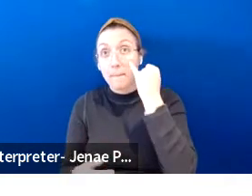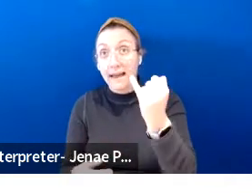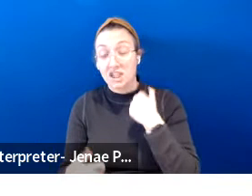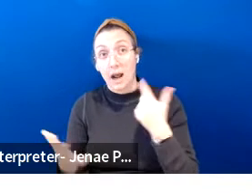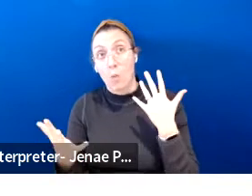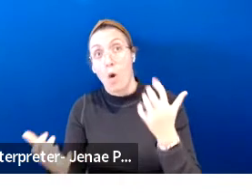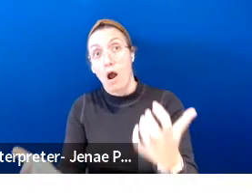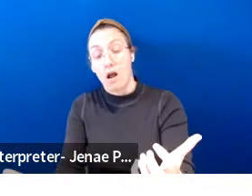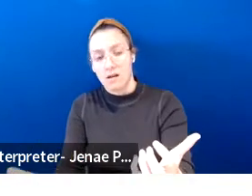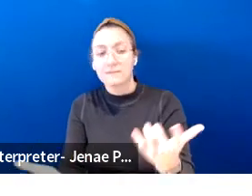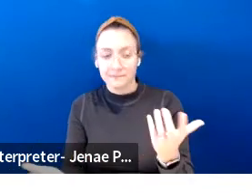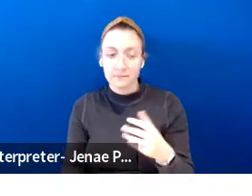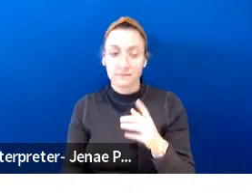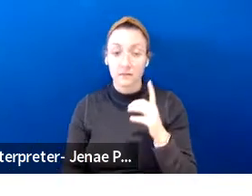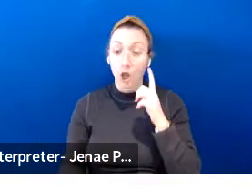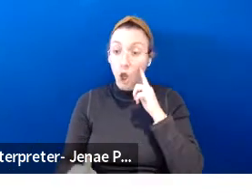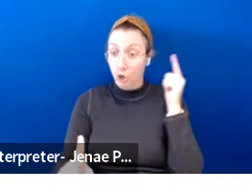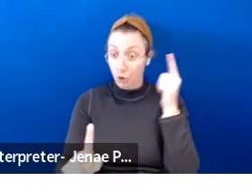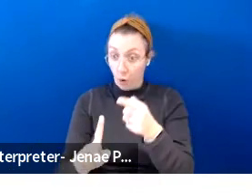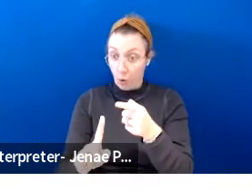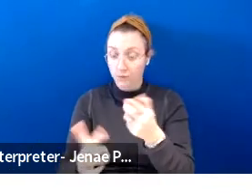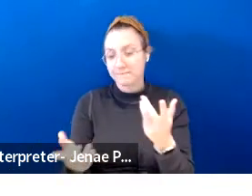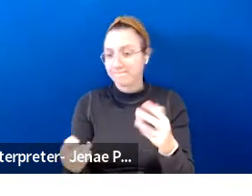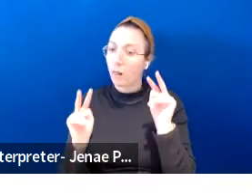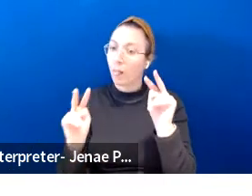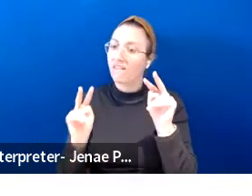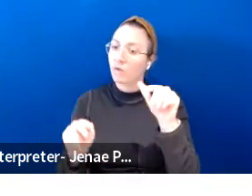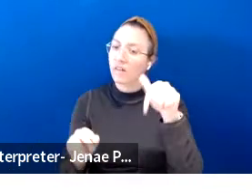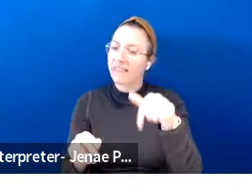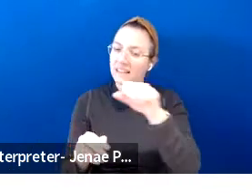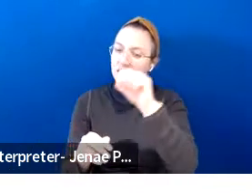So goals when you're looking forward to this coming semester, what are you hoping is going to happen?